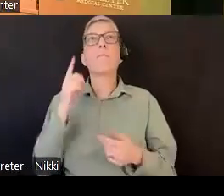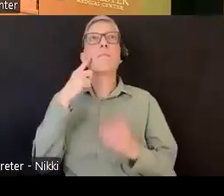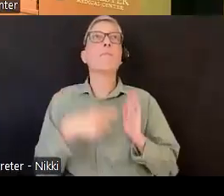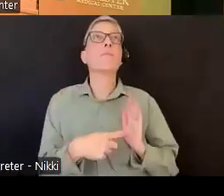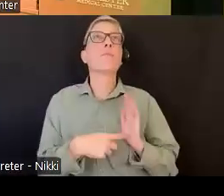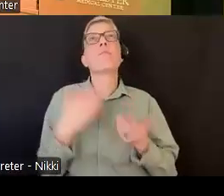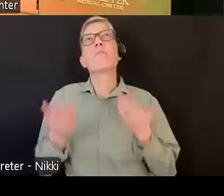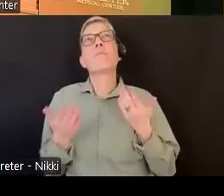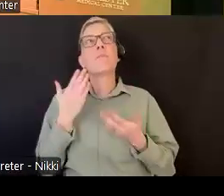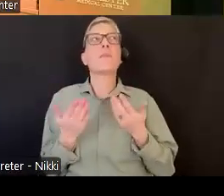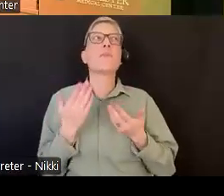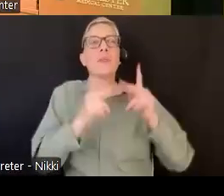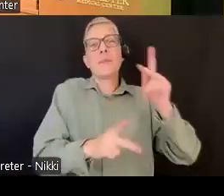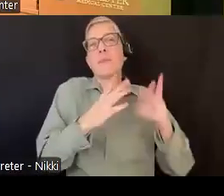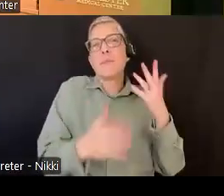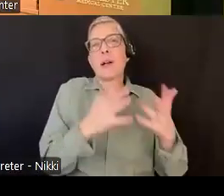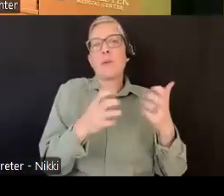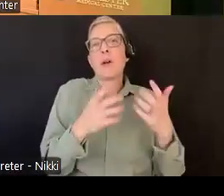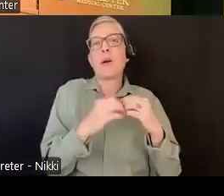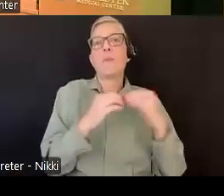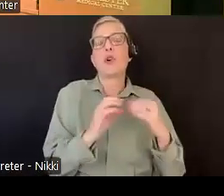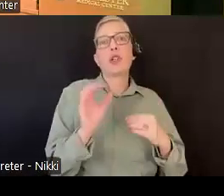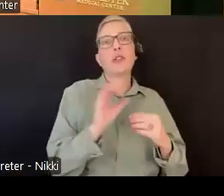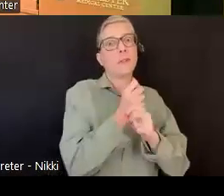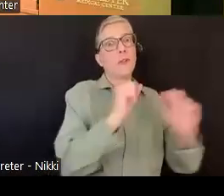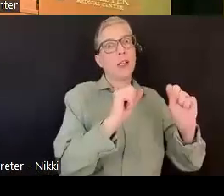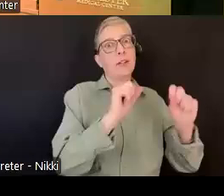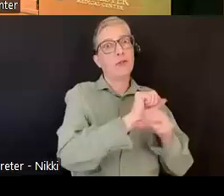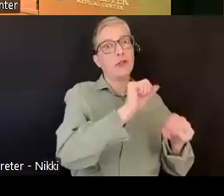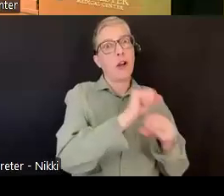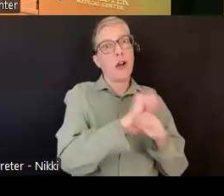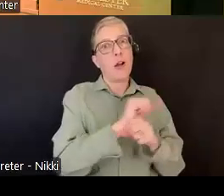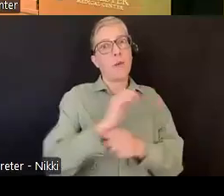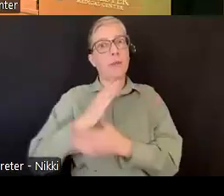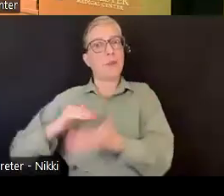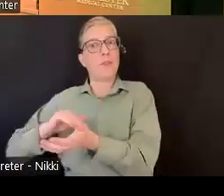job. I think my favorite musicians would say selling out. Um but you know with with medical